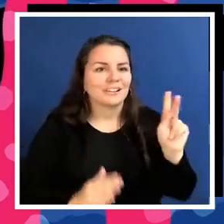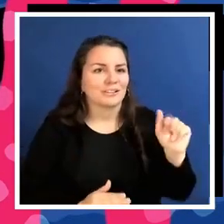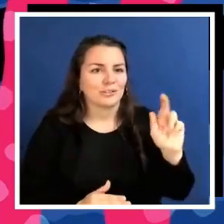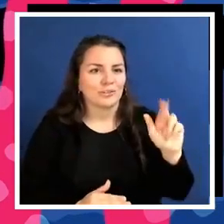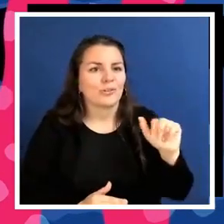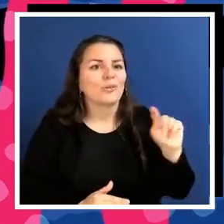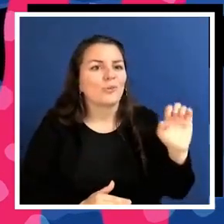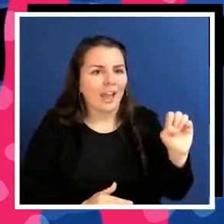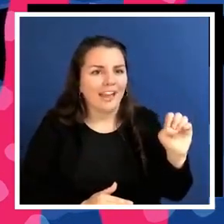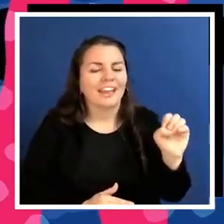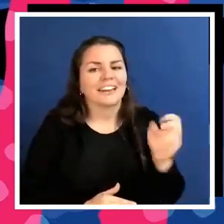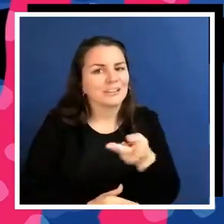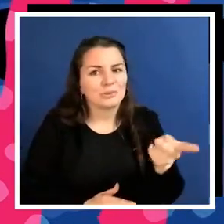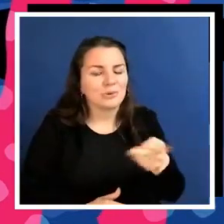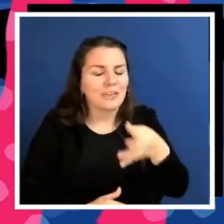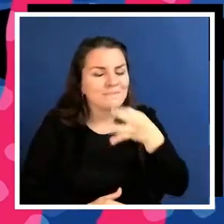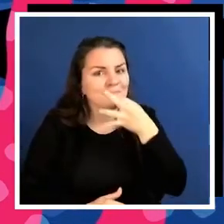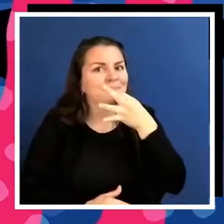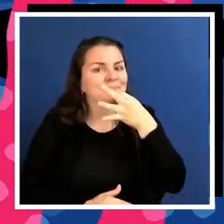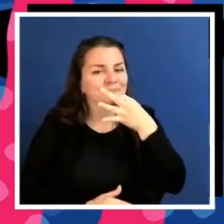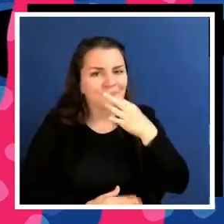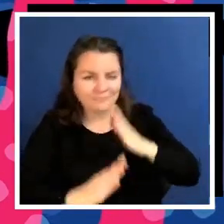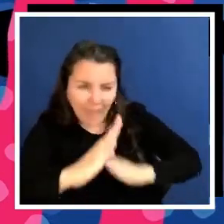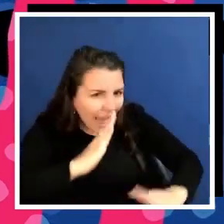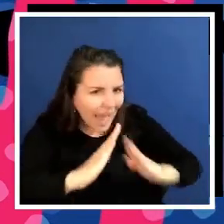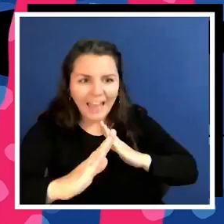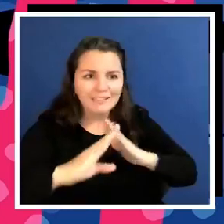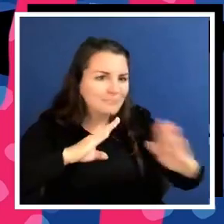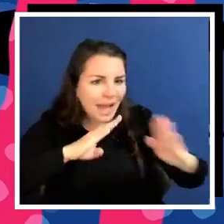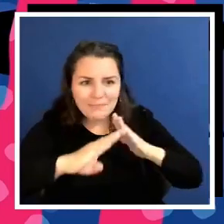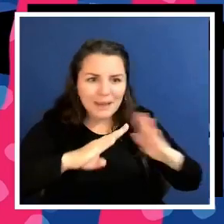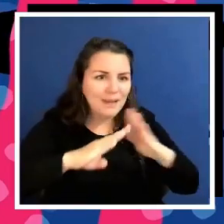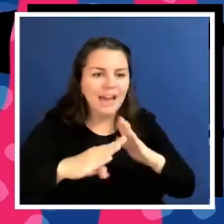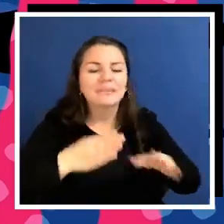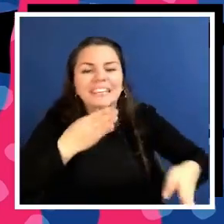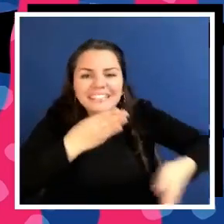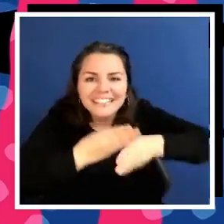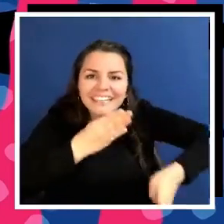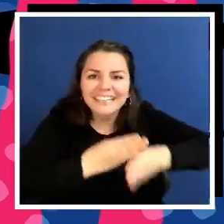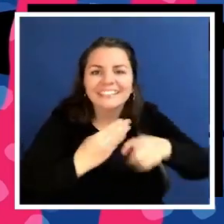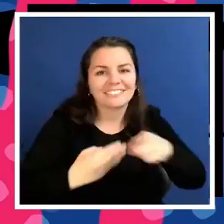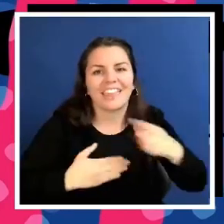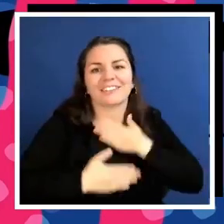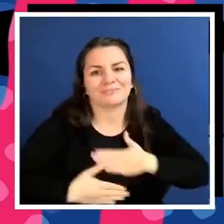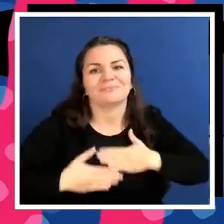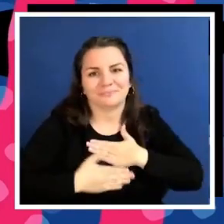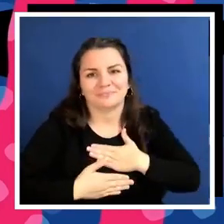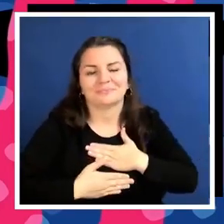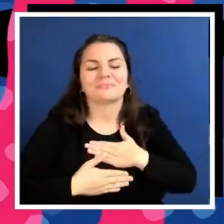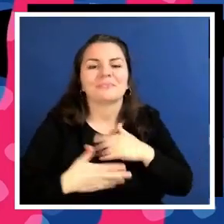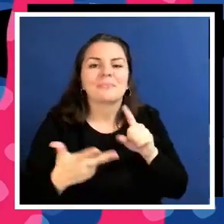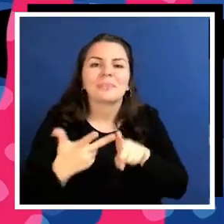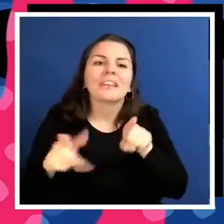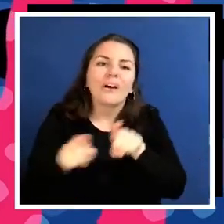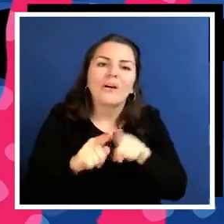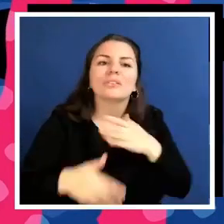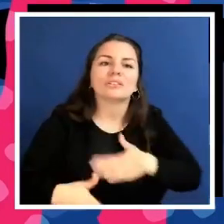THEY LIKE TO DANCE, I HAD